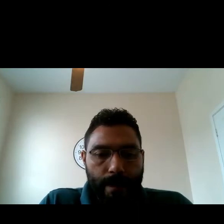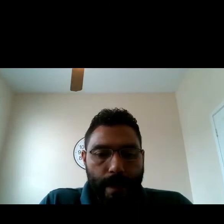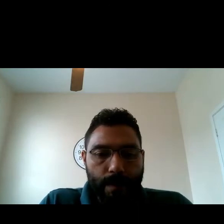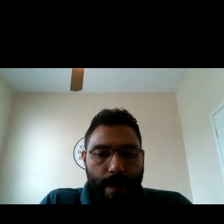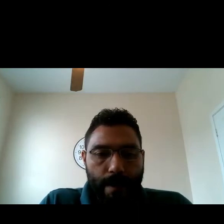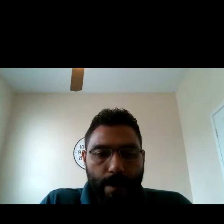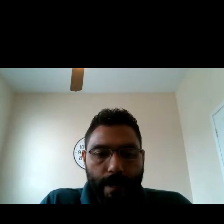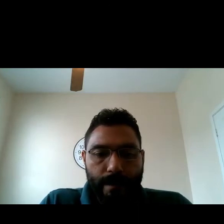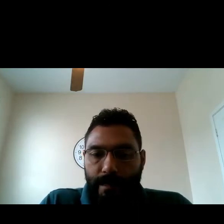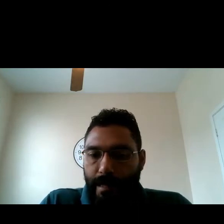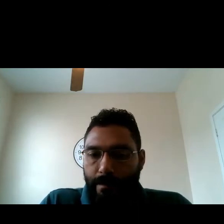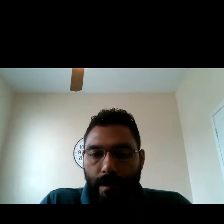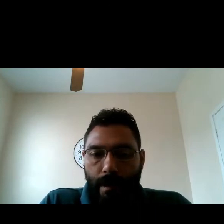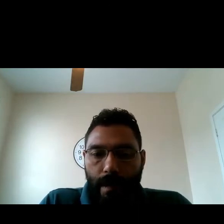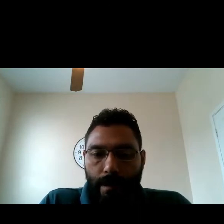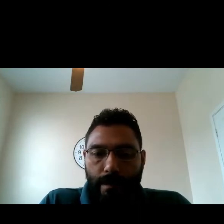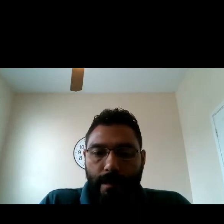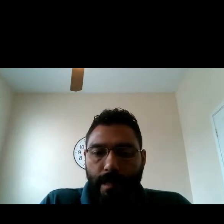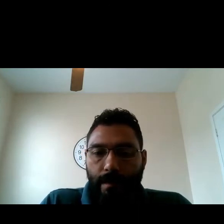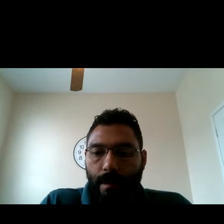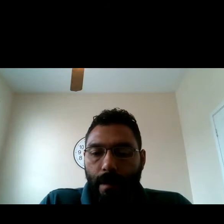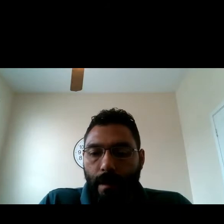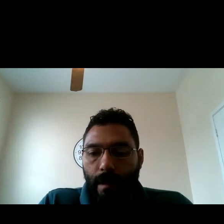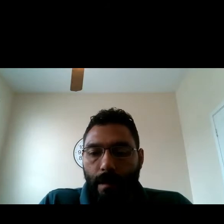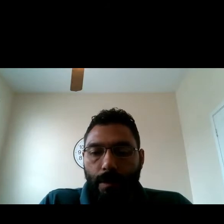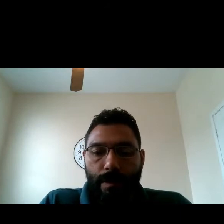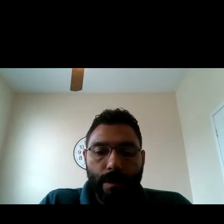And then we have our intake team, the intake team, they're the ones